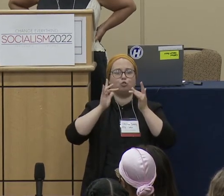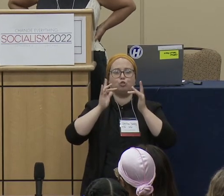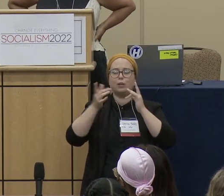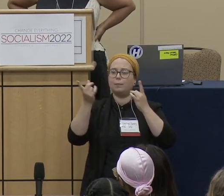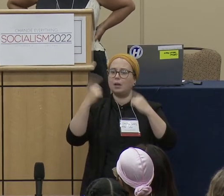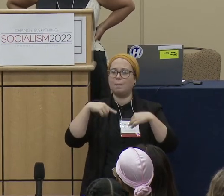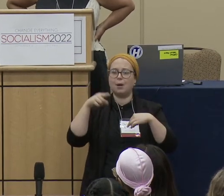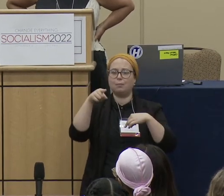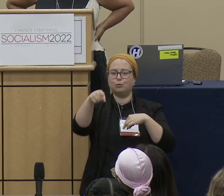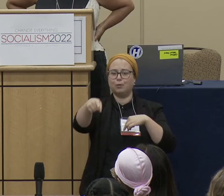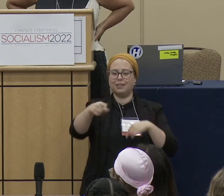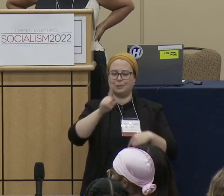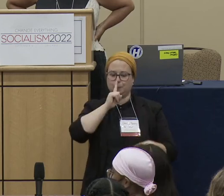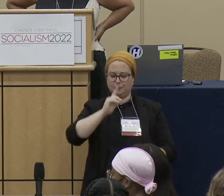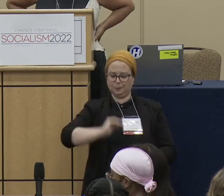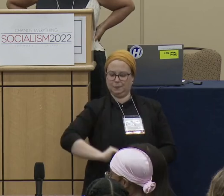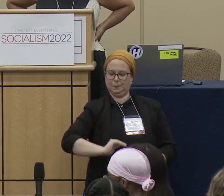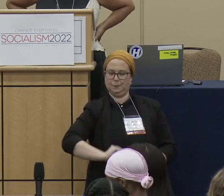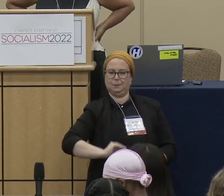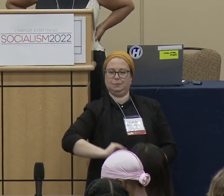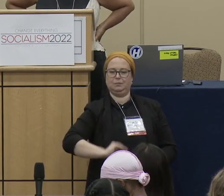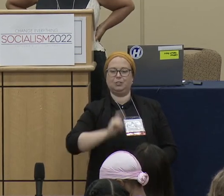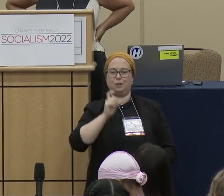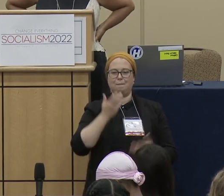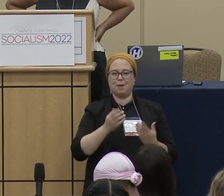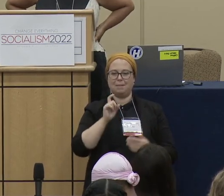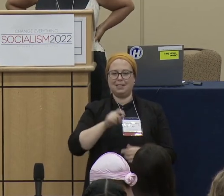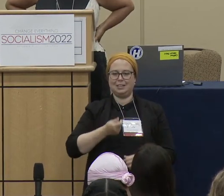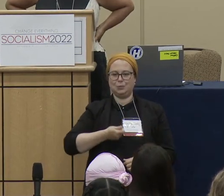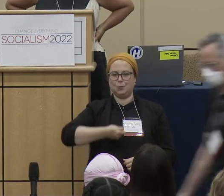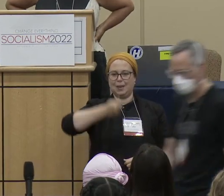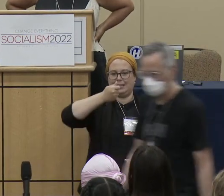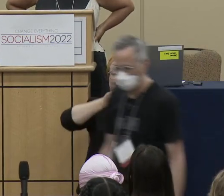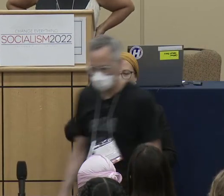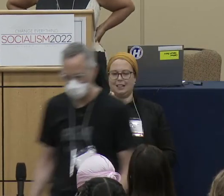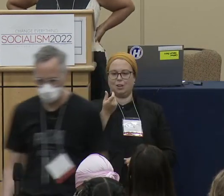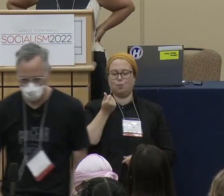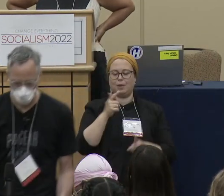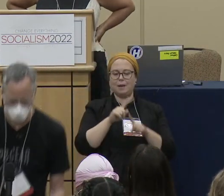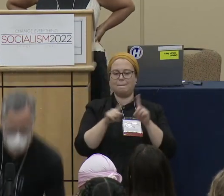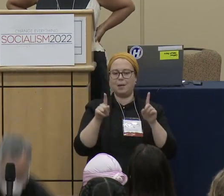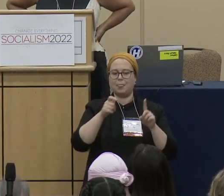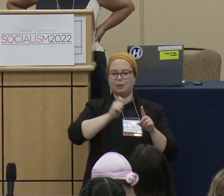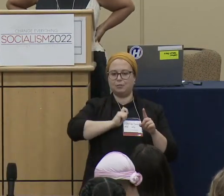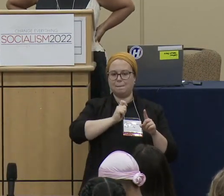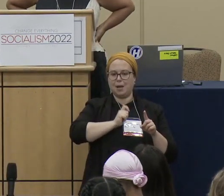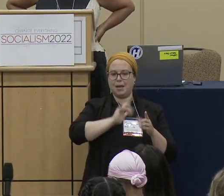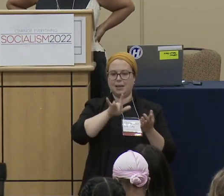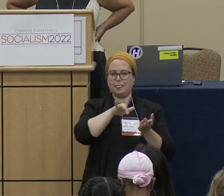stream, come up to this mic, which I realize is set for a very small person, so you might need to raise it a little bit,